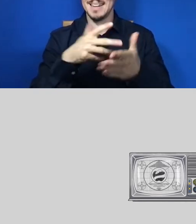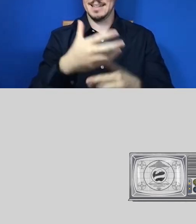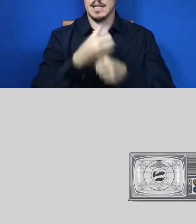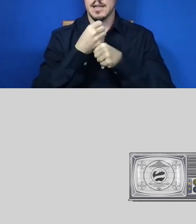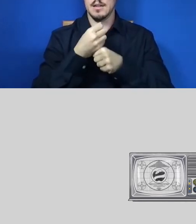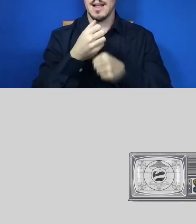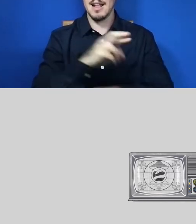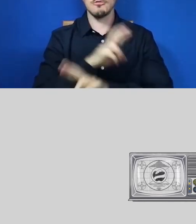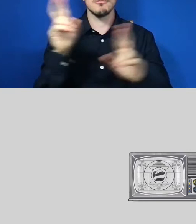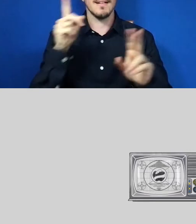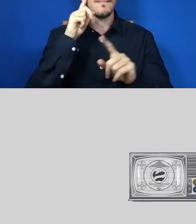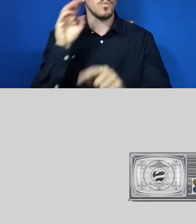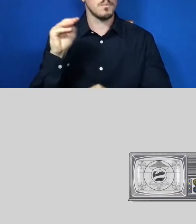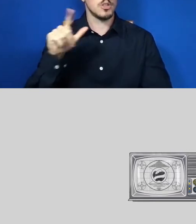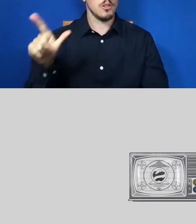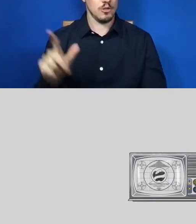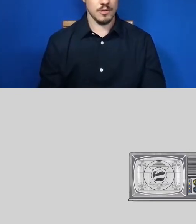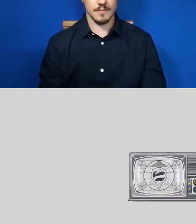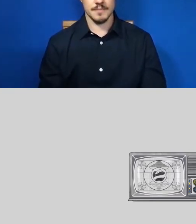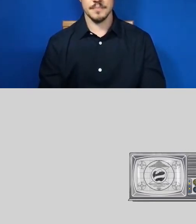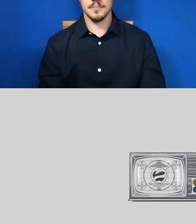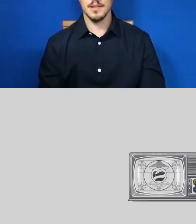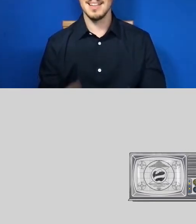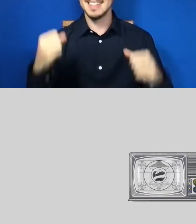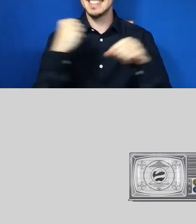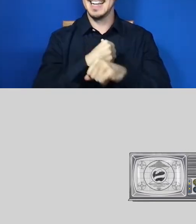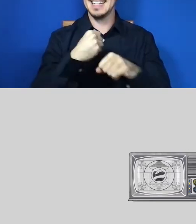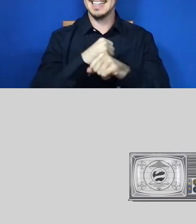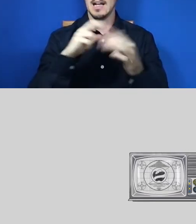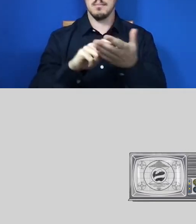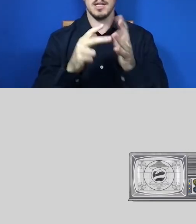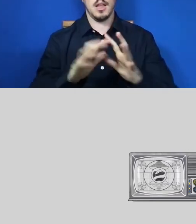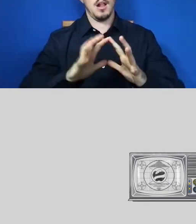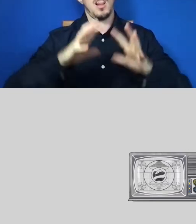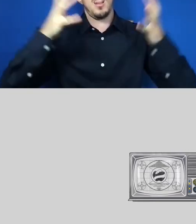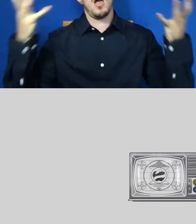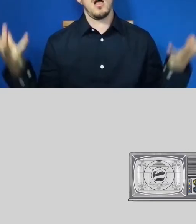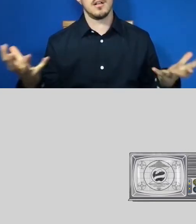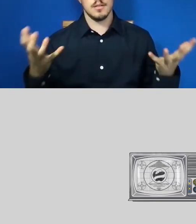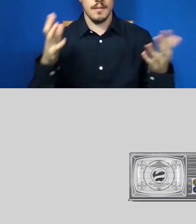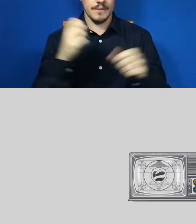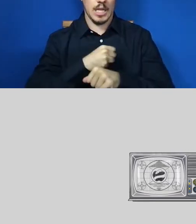and also prepare our data for machine learning. And by data, I mean a lot of data.